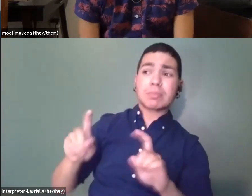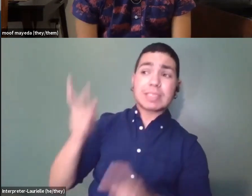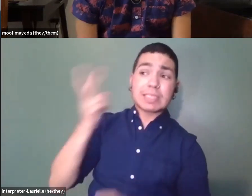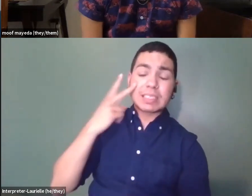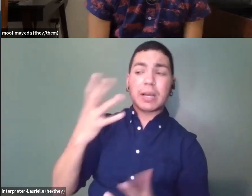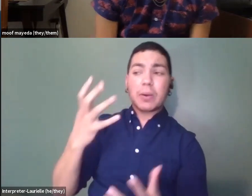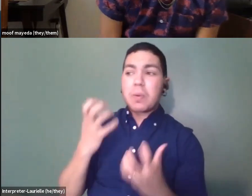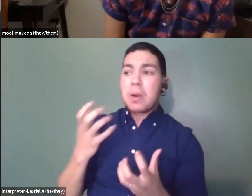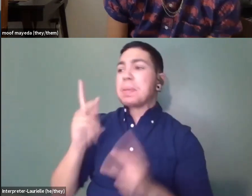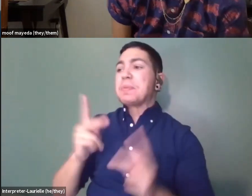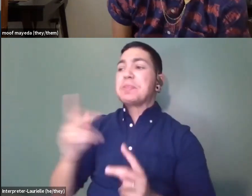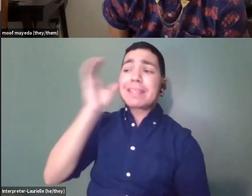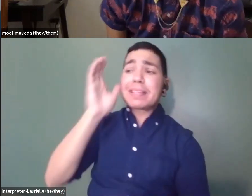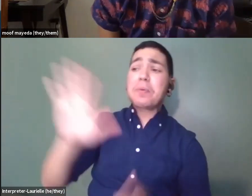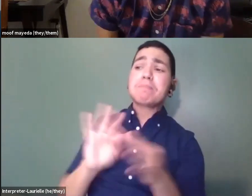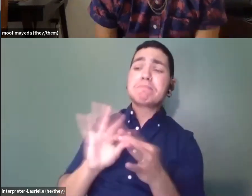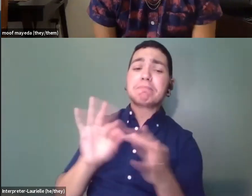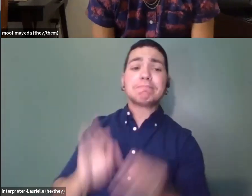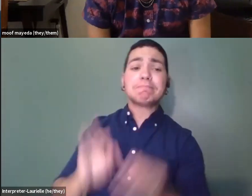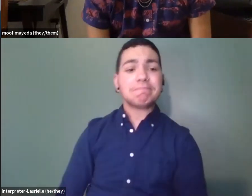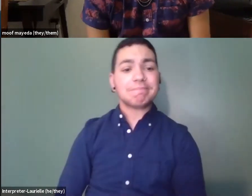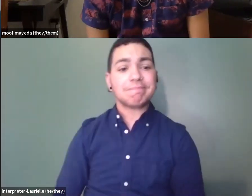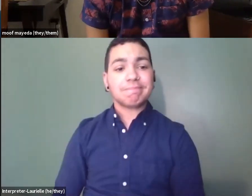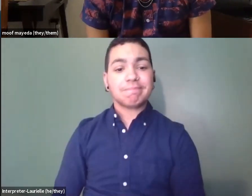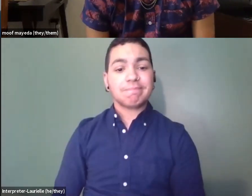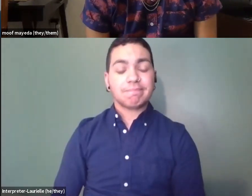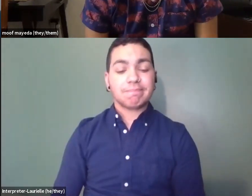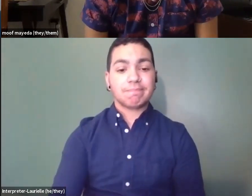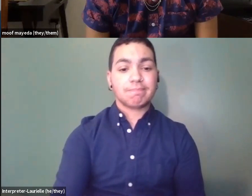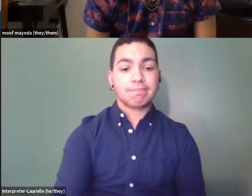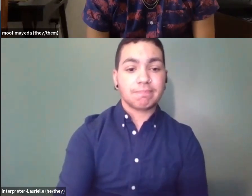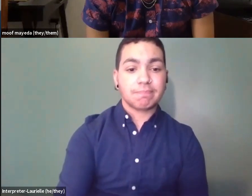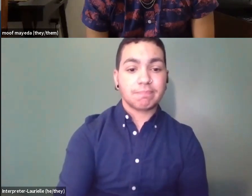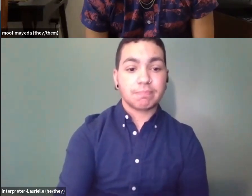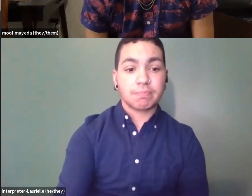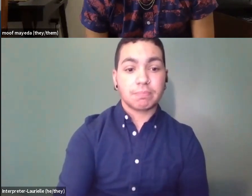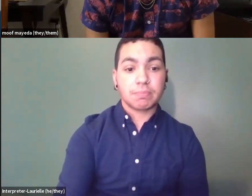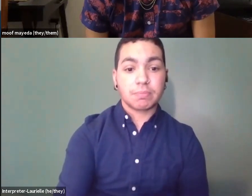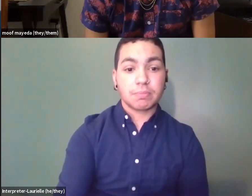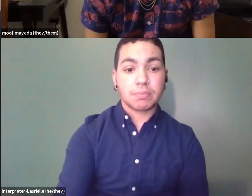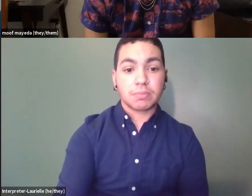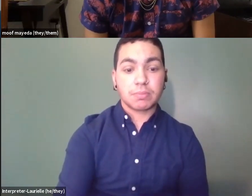I'm going to pivot now to another dynamic in LGBTQ movements.